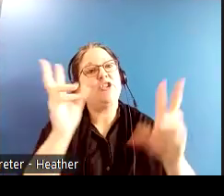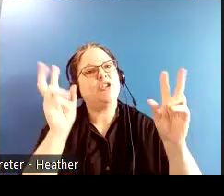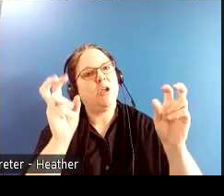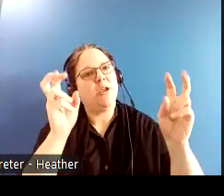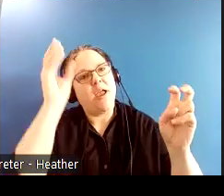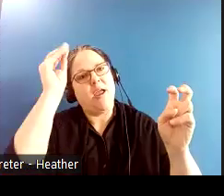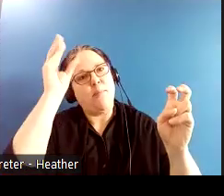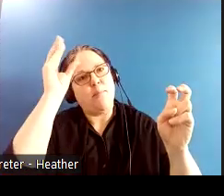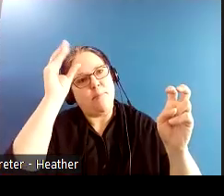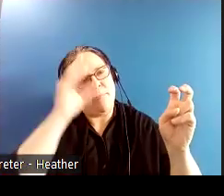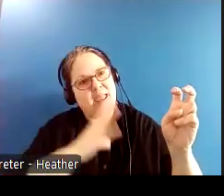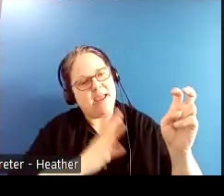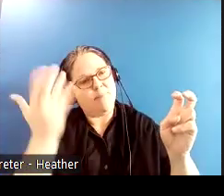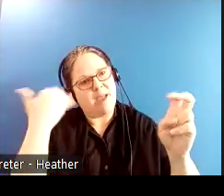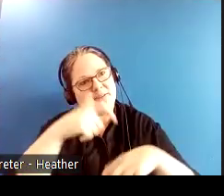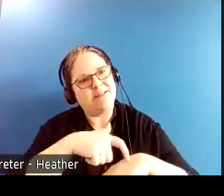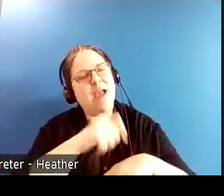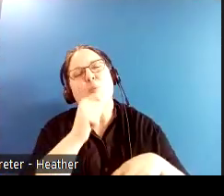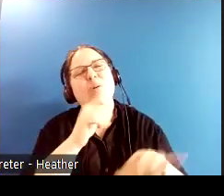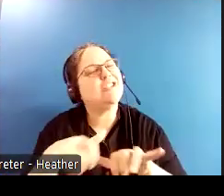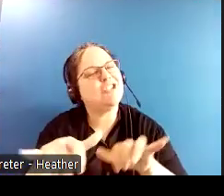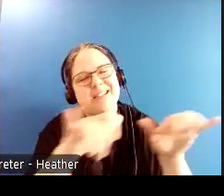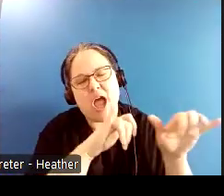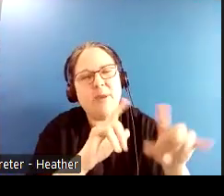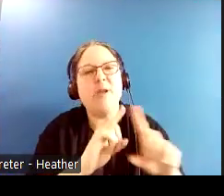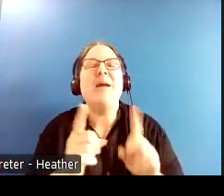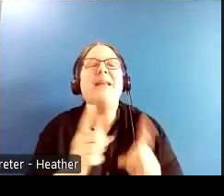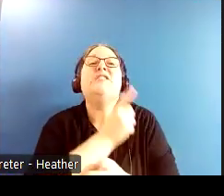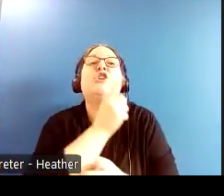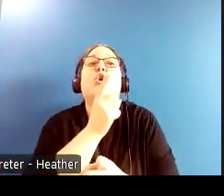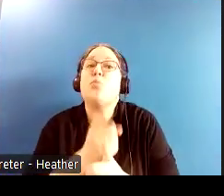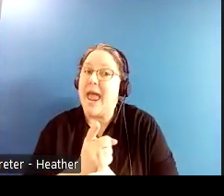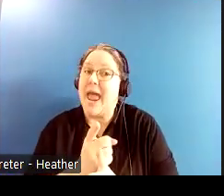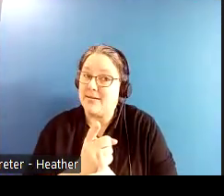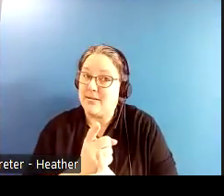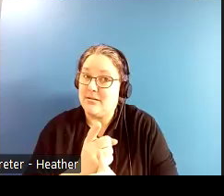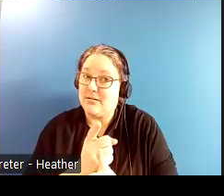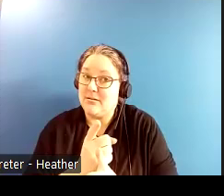is not just common to kettle he's correct in the way that many repeated measurements